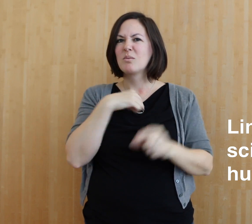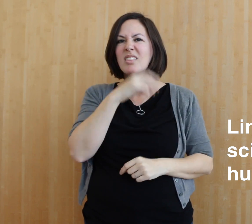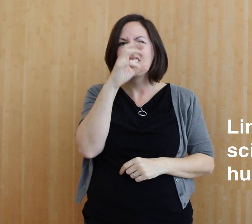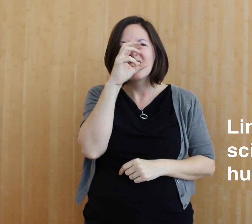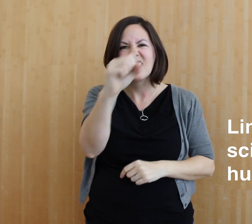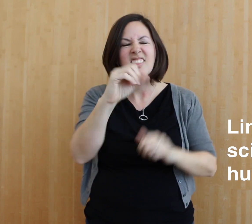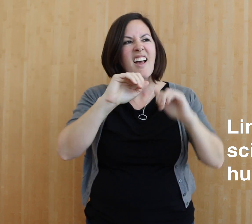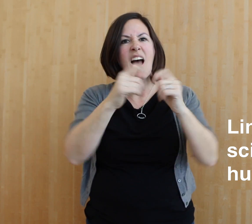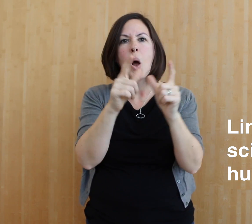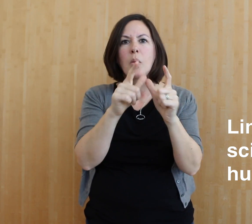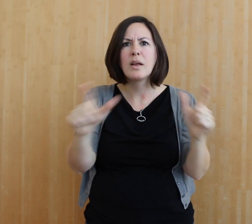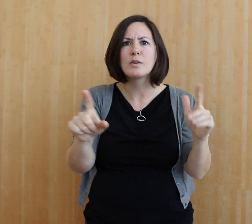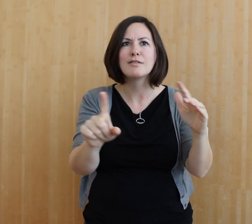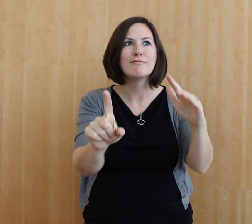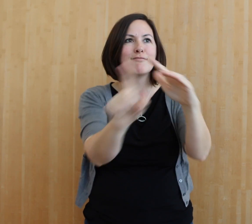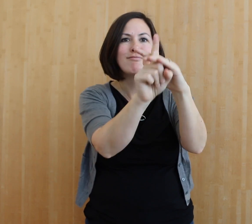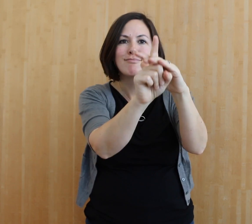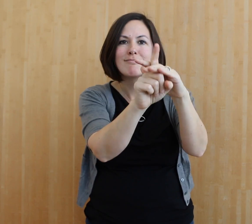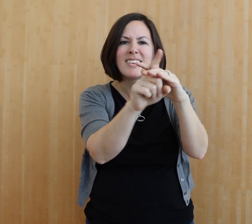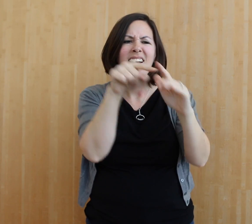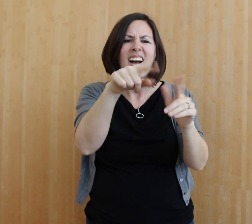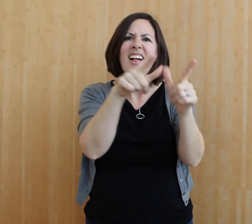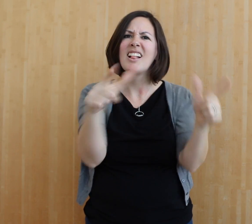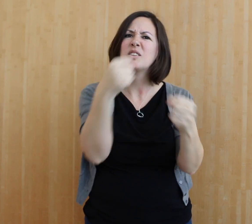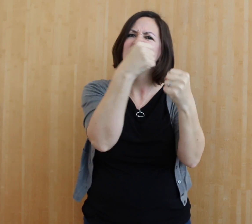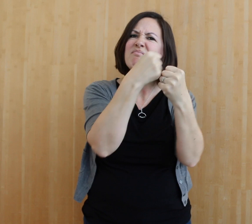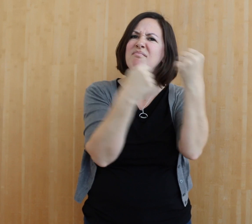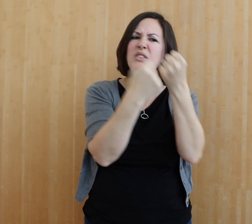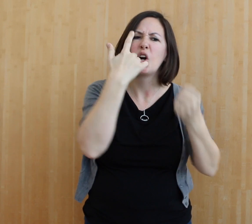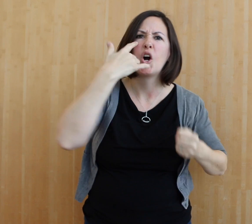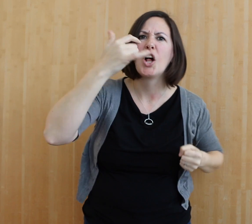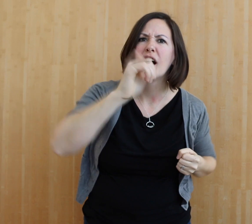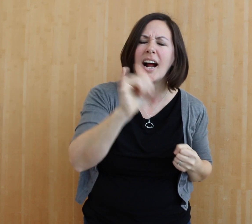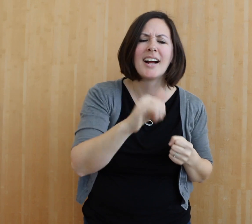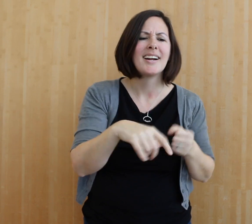We are interested in how languages emerge. In how languages are structured.